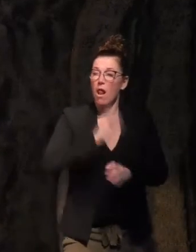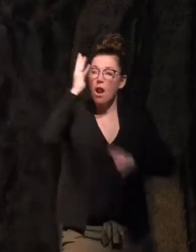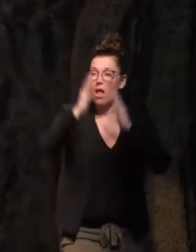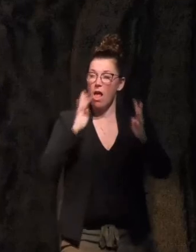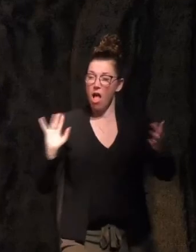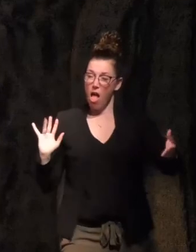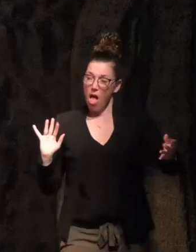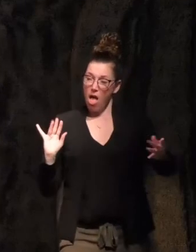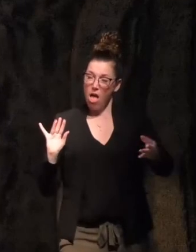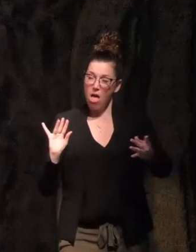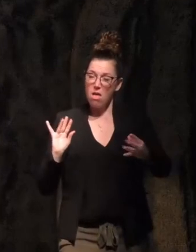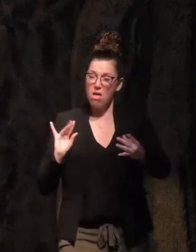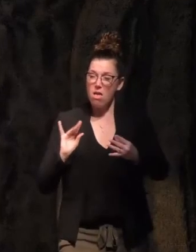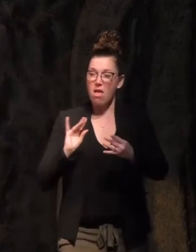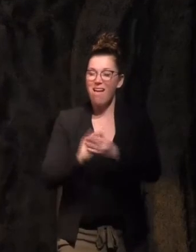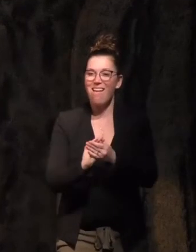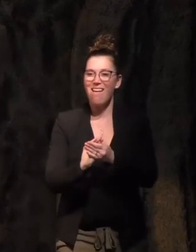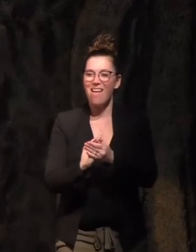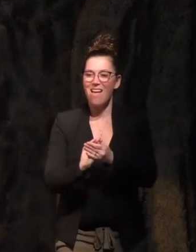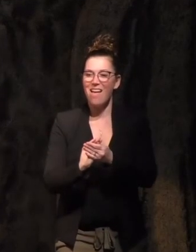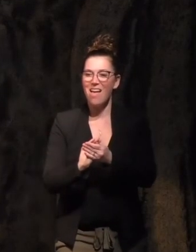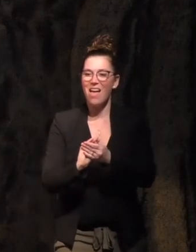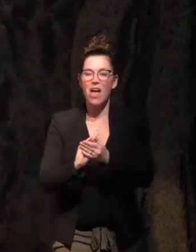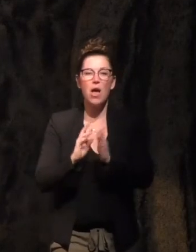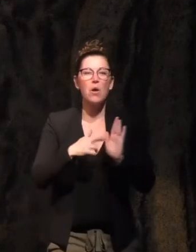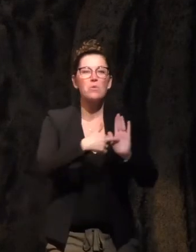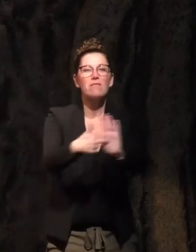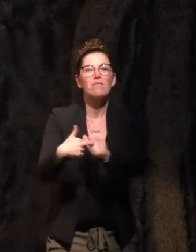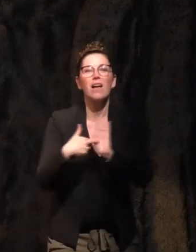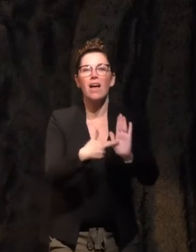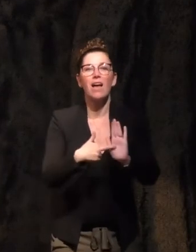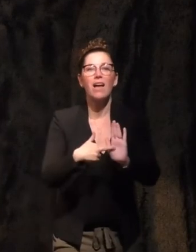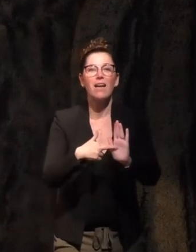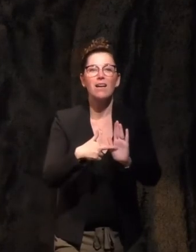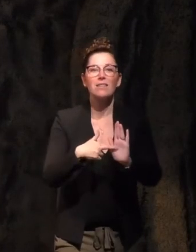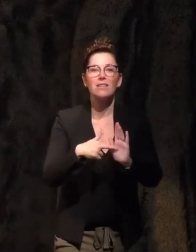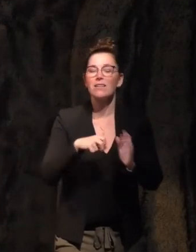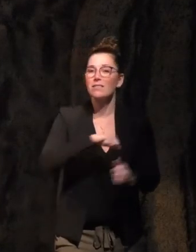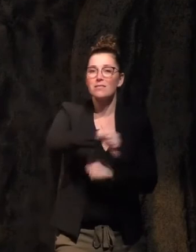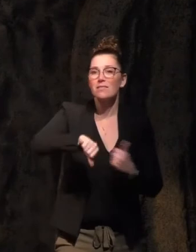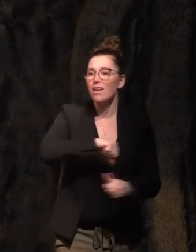the actual society that we live in, which if you're in a big city, is barely majority white anymore